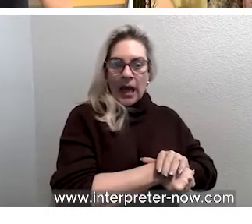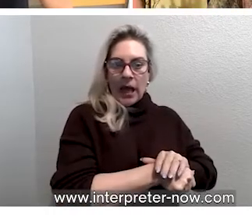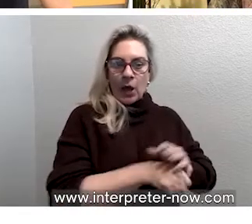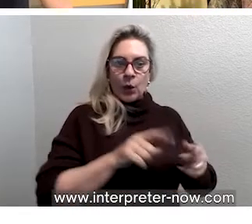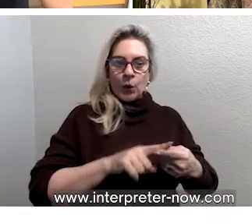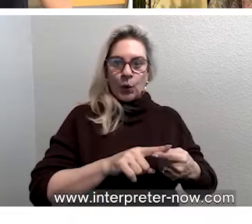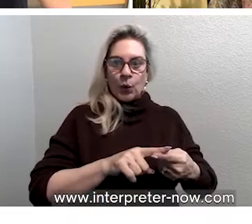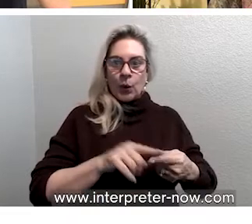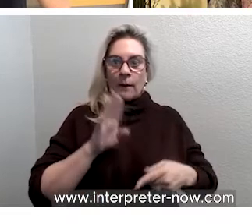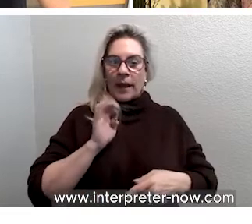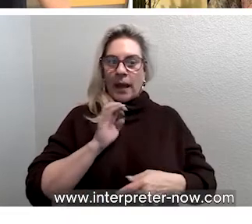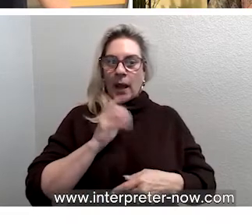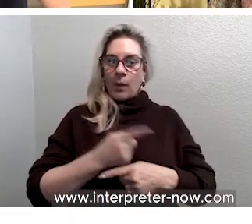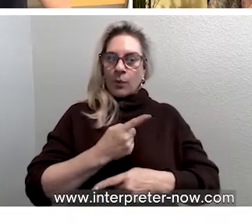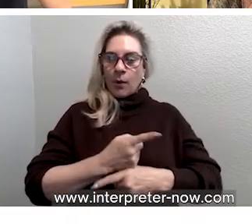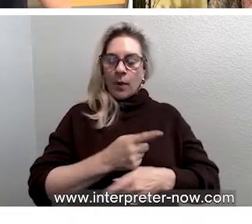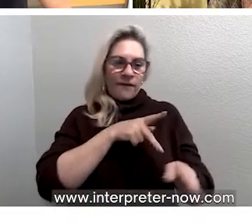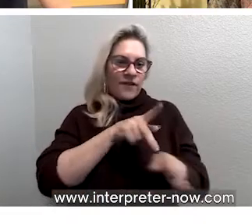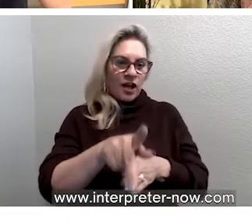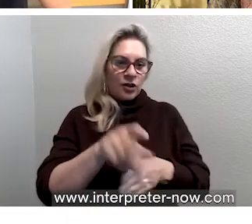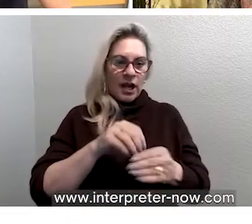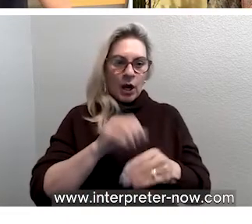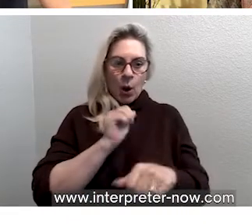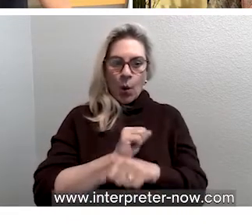be considered professional in the workspace.